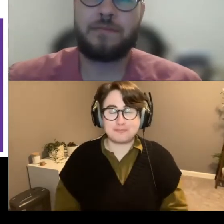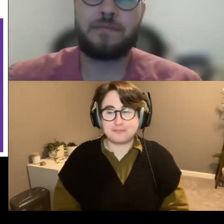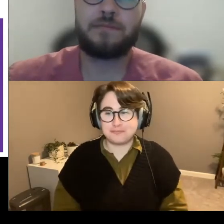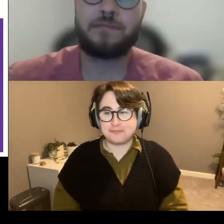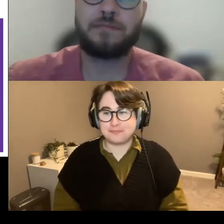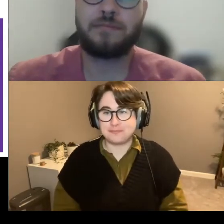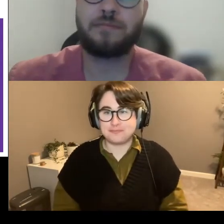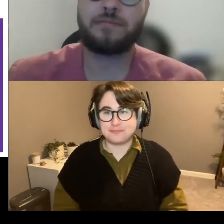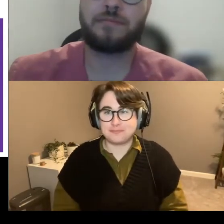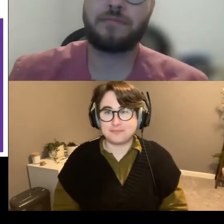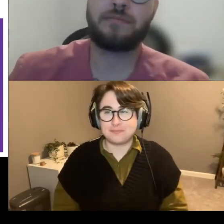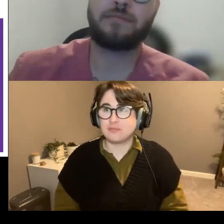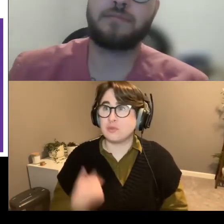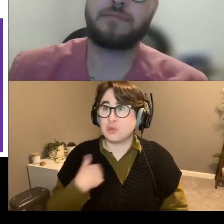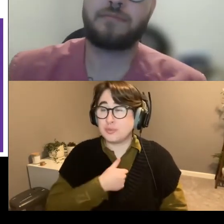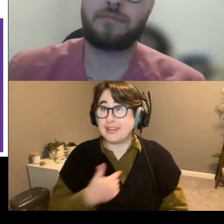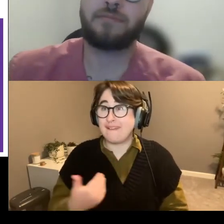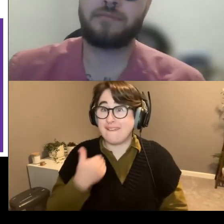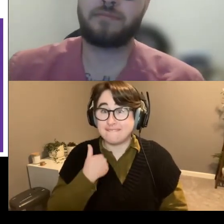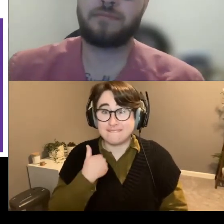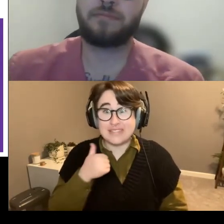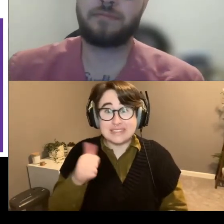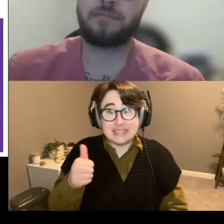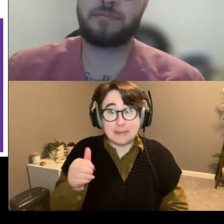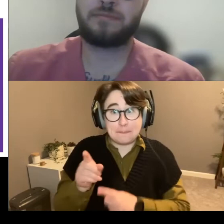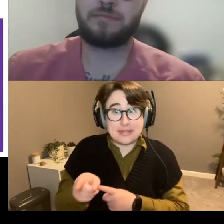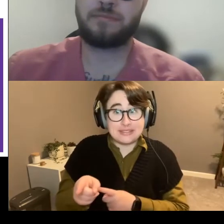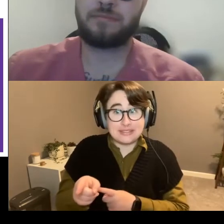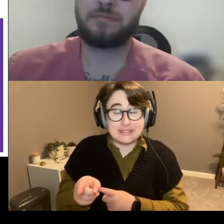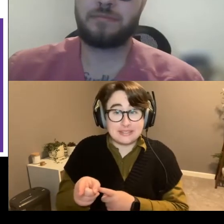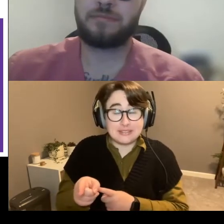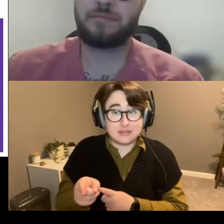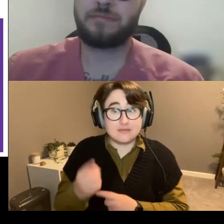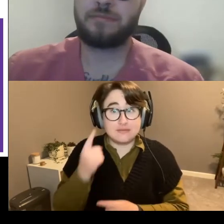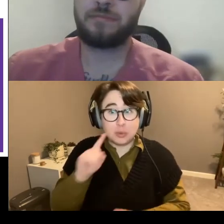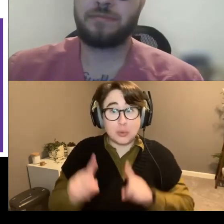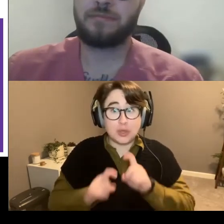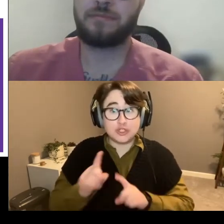Yeah, so we have like, 10 minutes for questions.